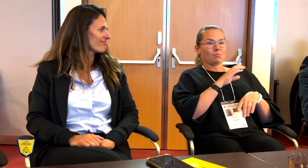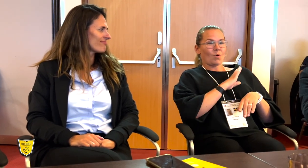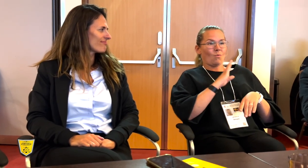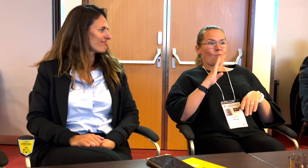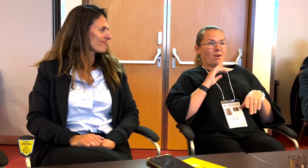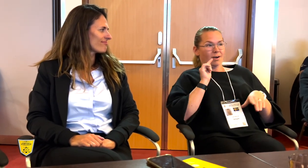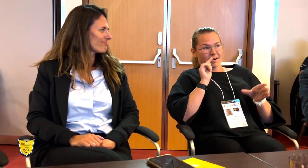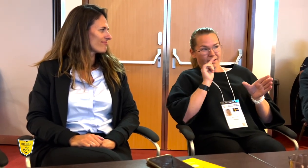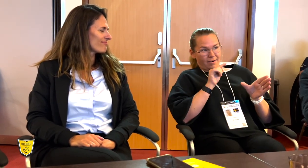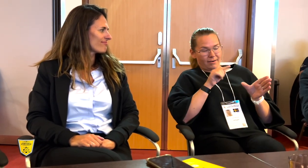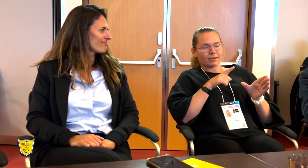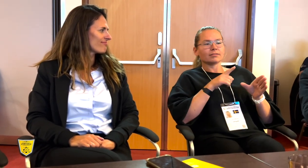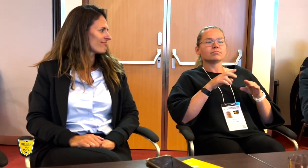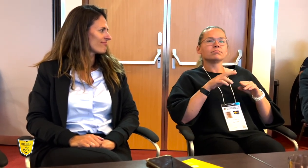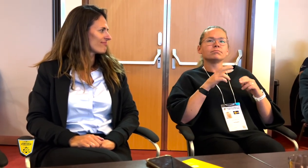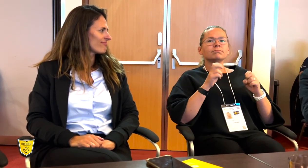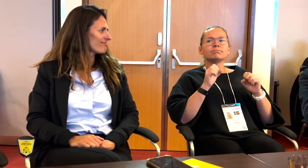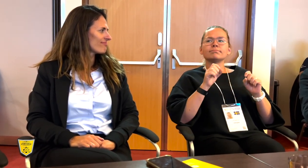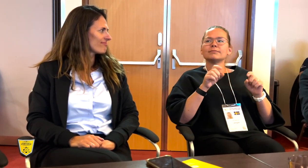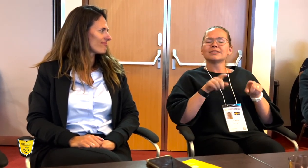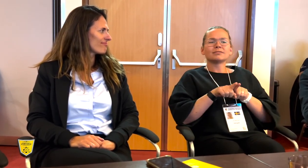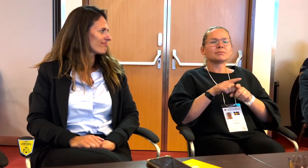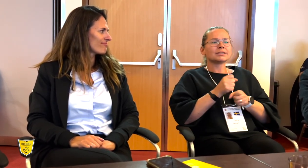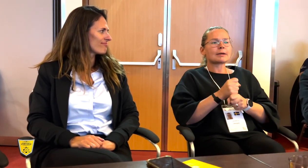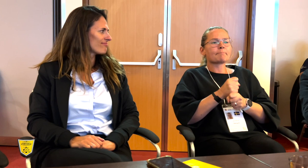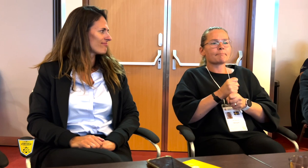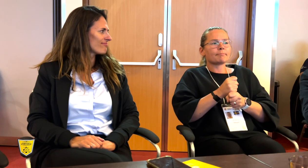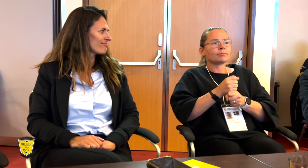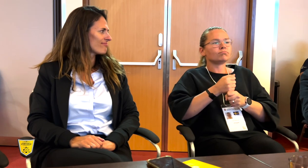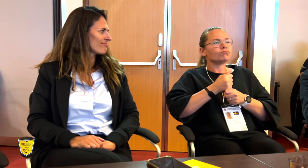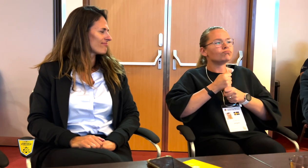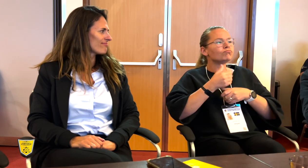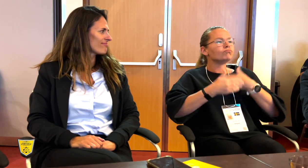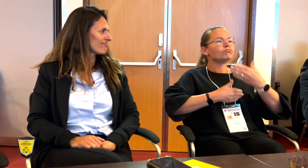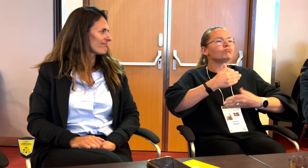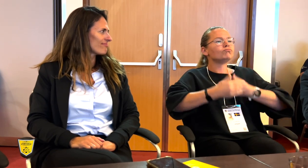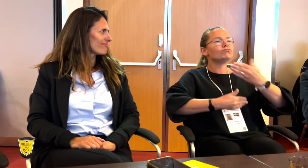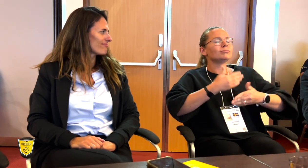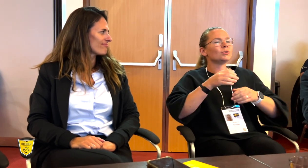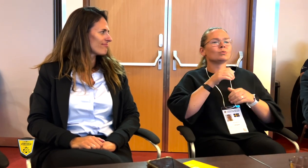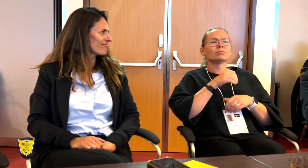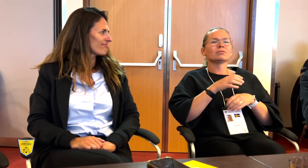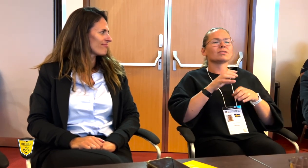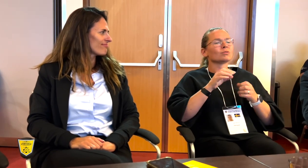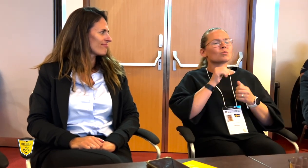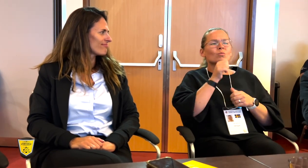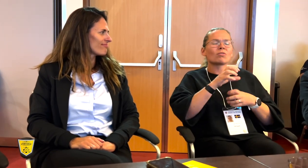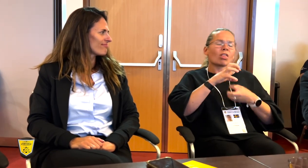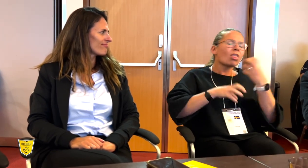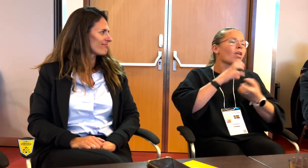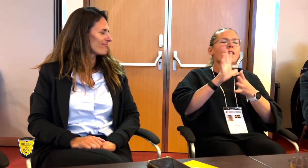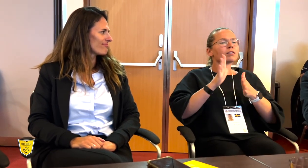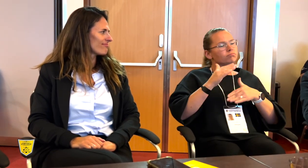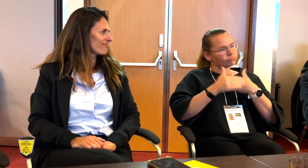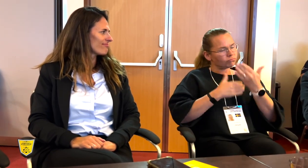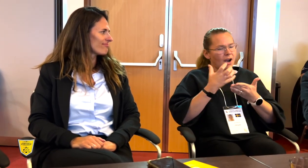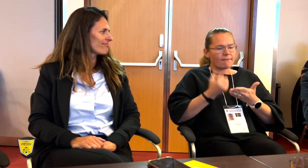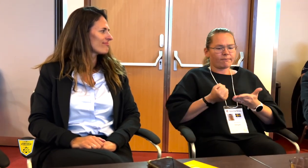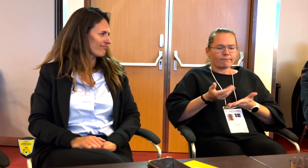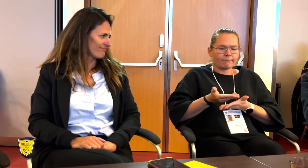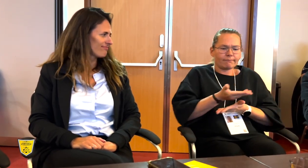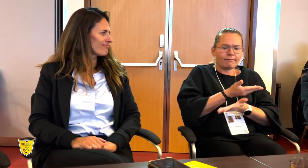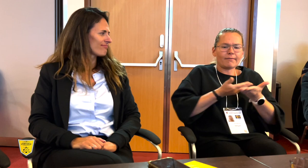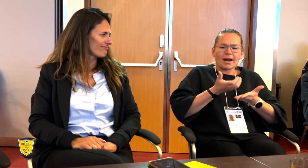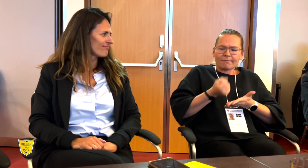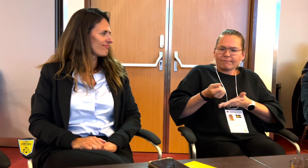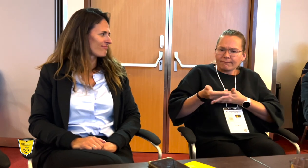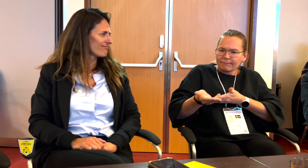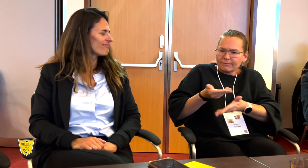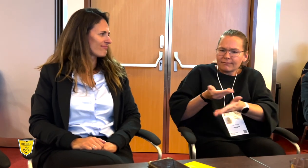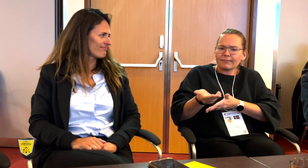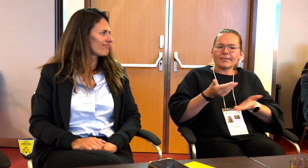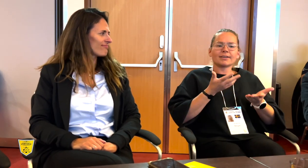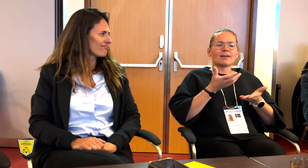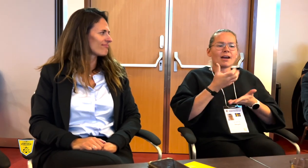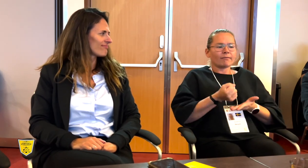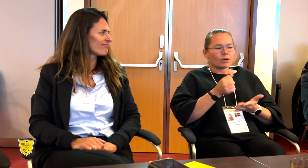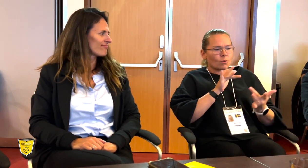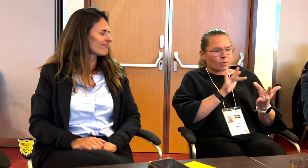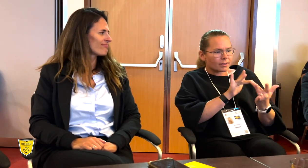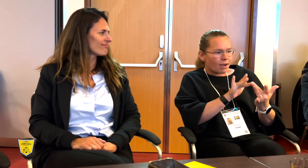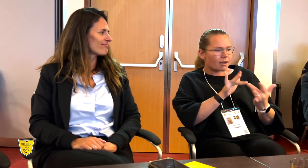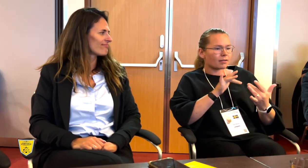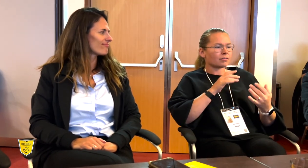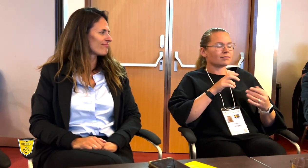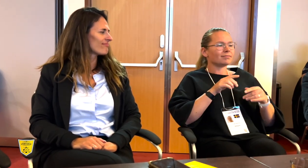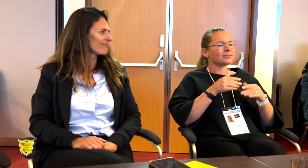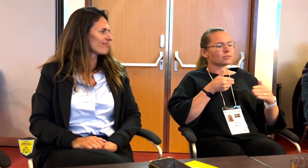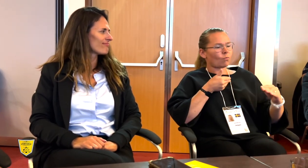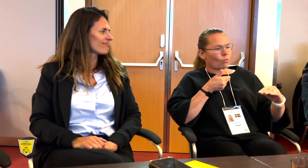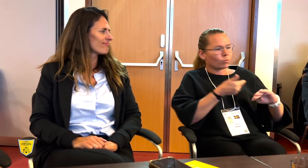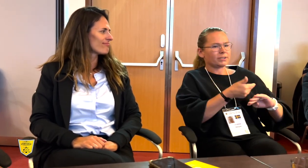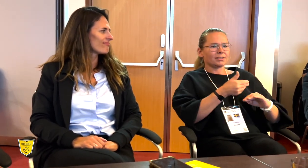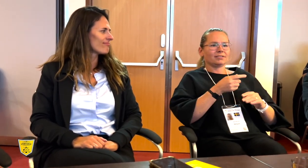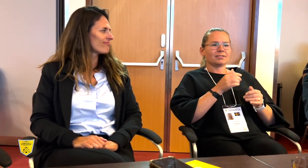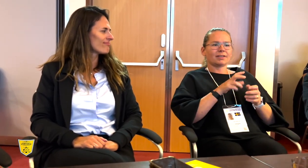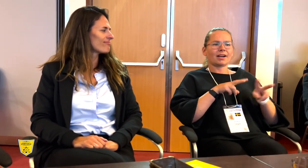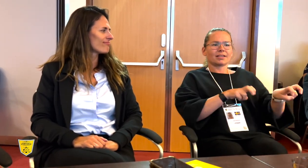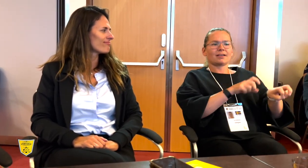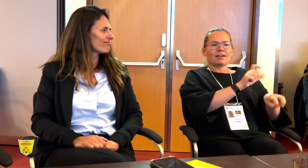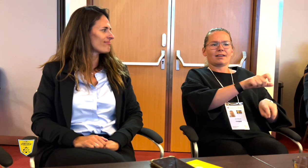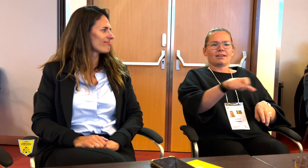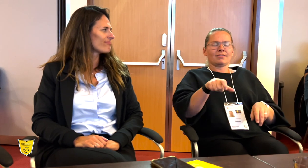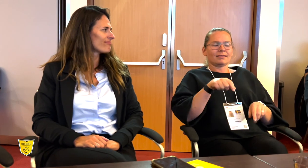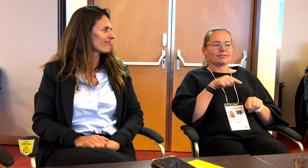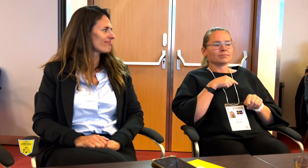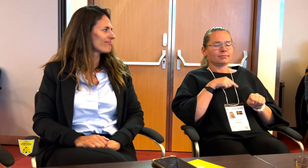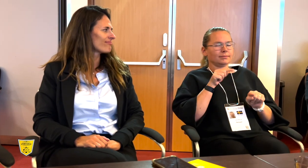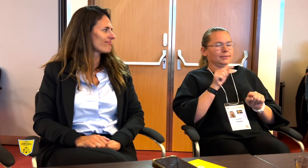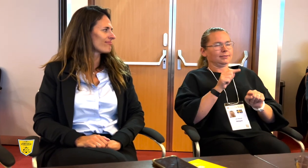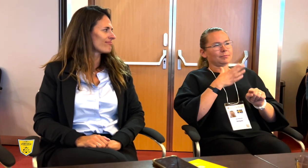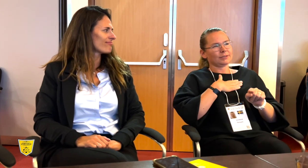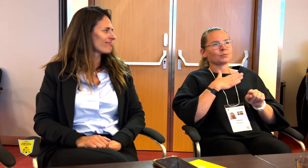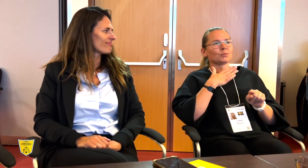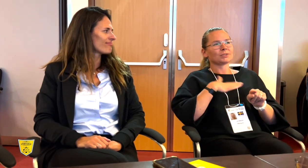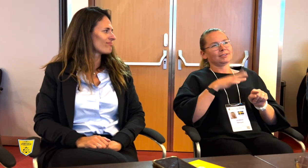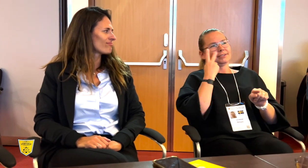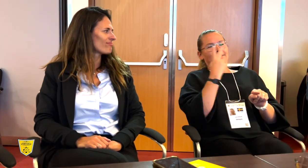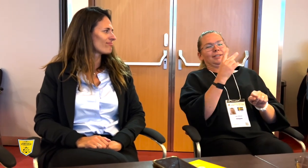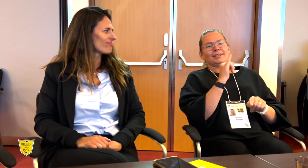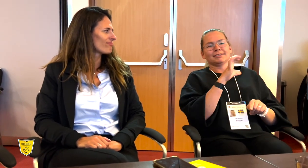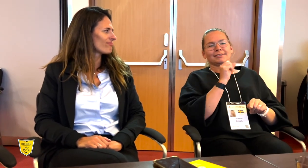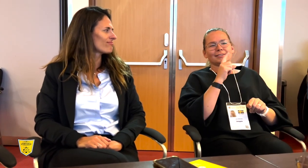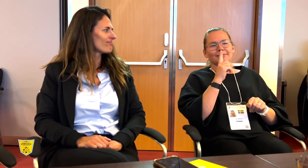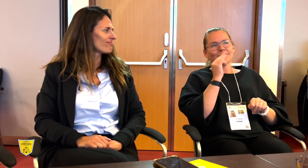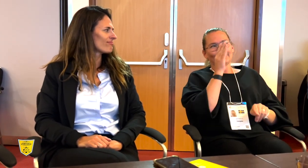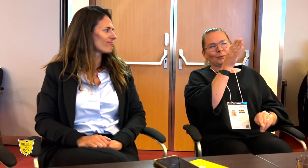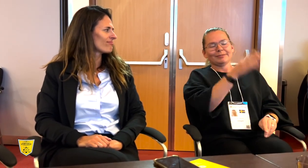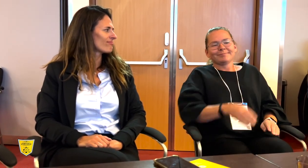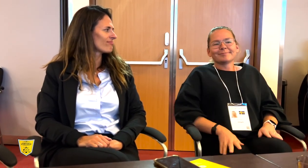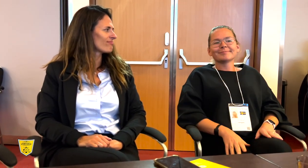representation and for athletics to feel welcome in sports